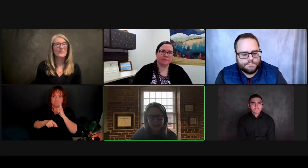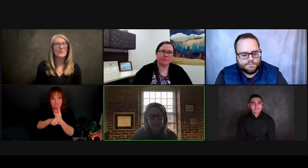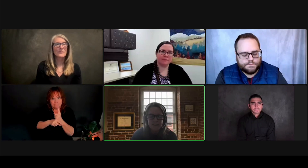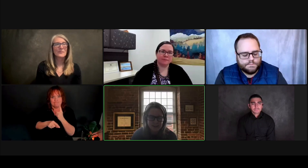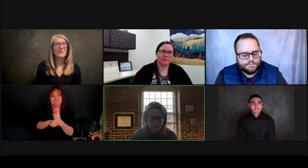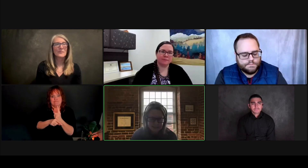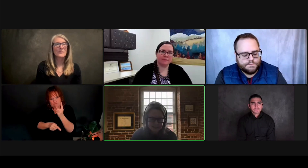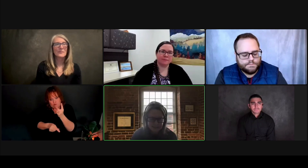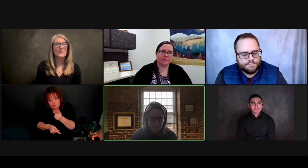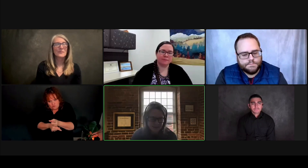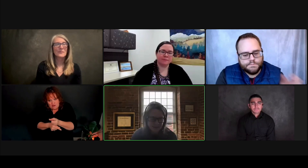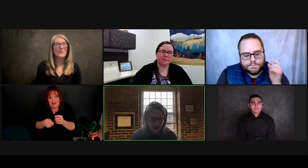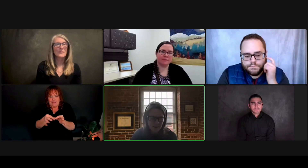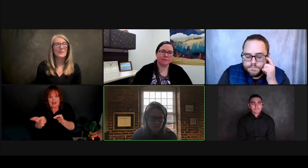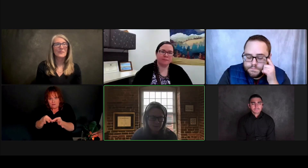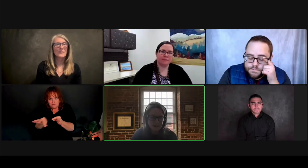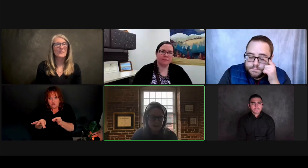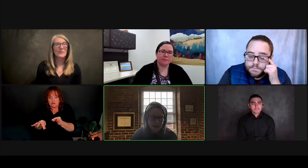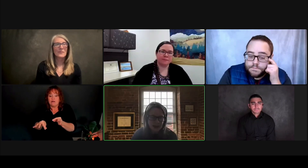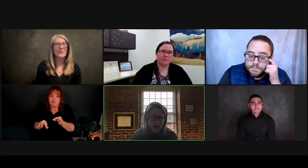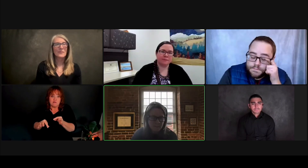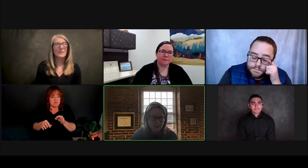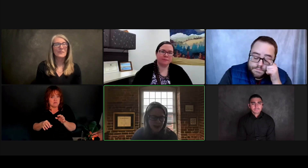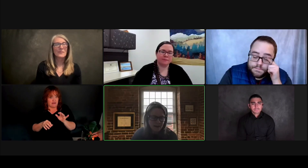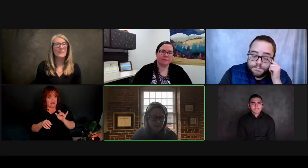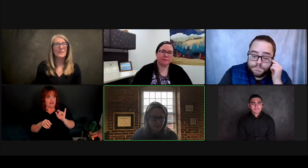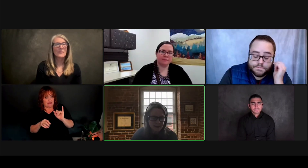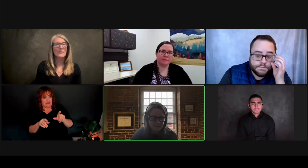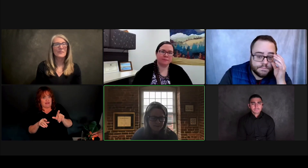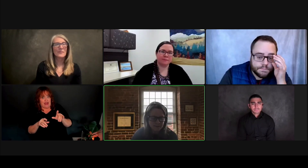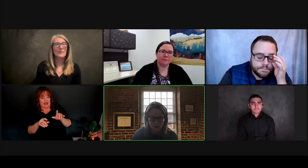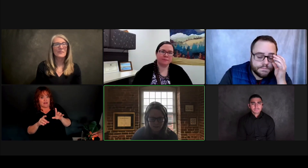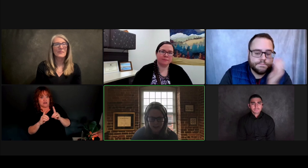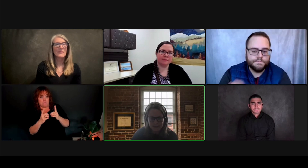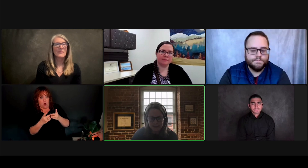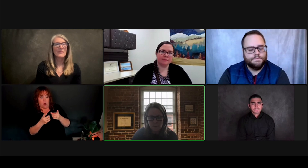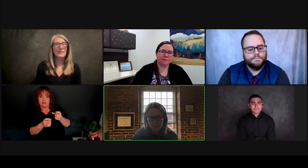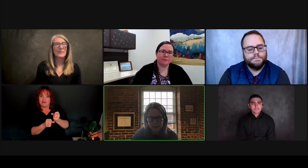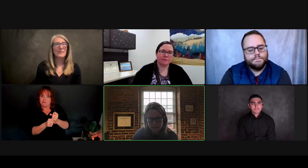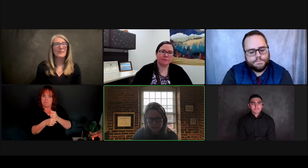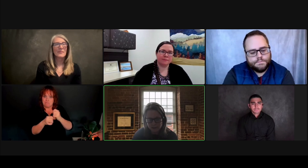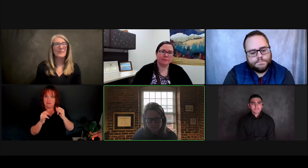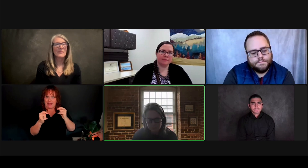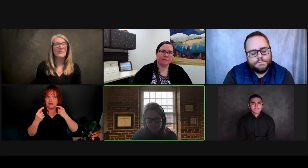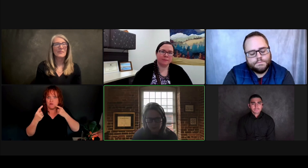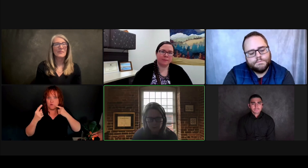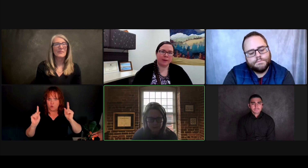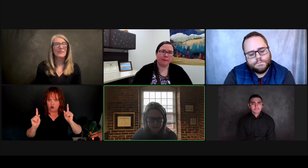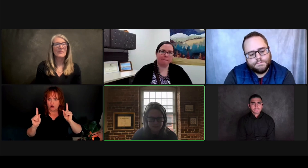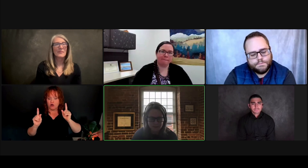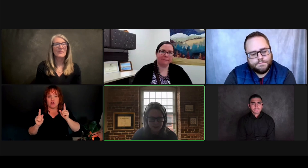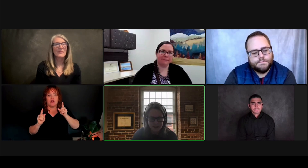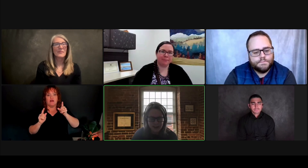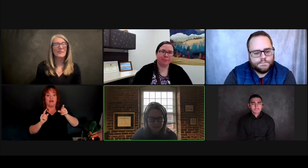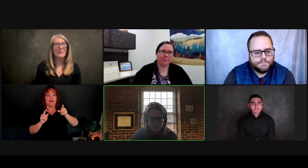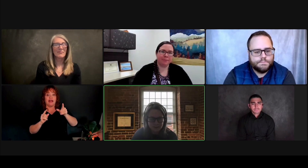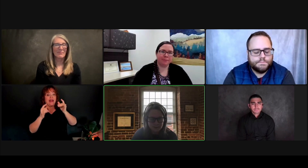they did make that happen. And now that they've got that going, it should persist for that class, which was great.